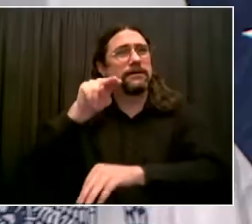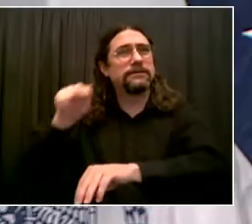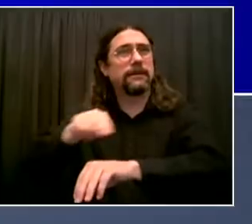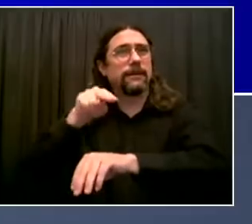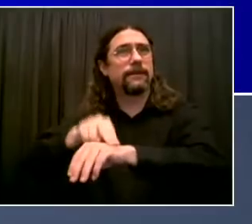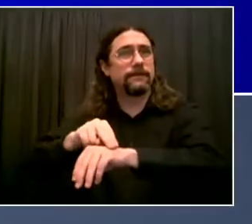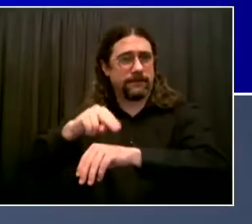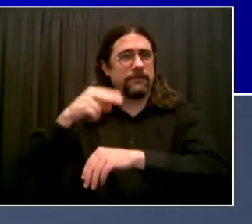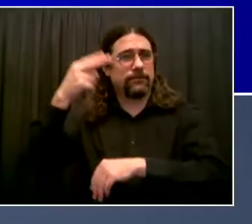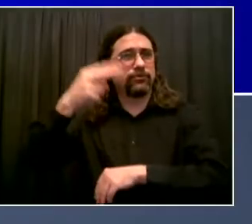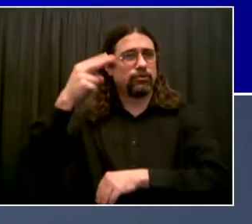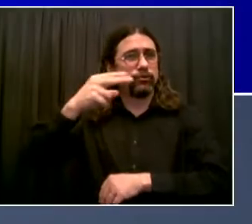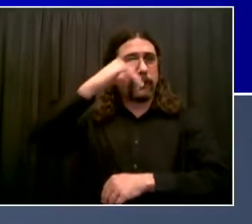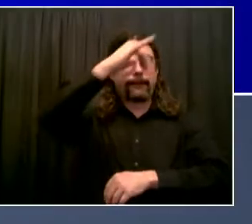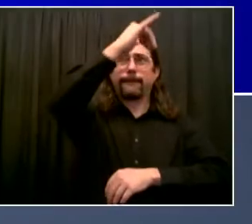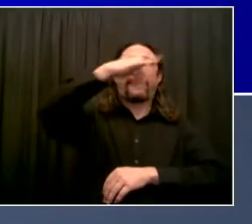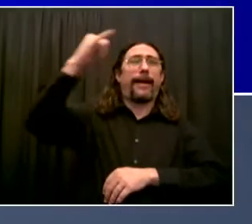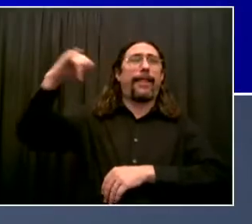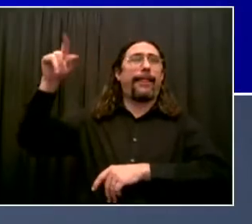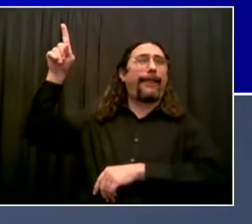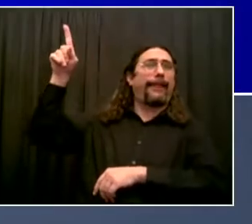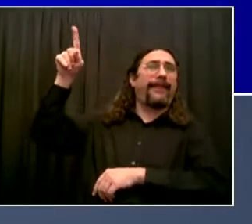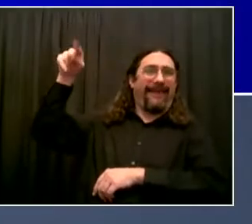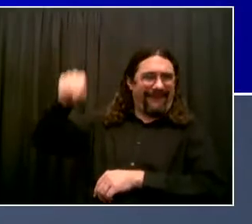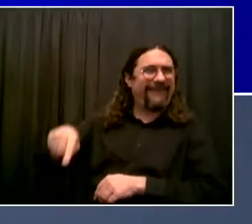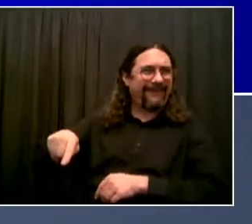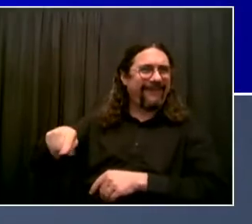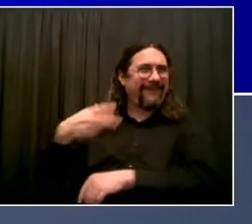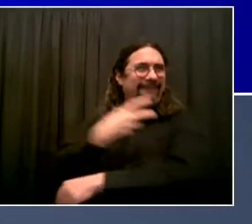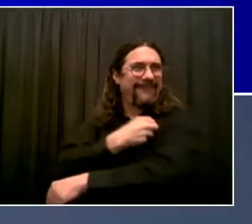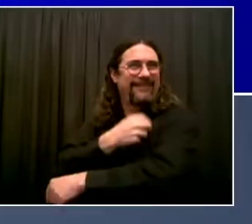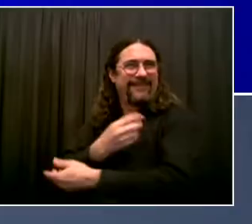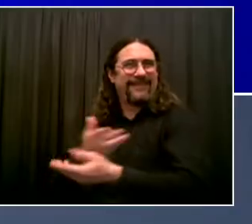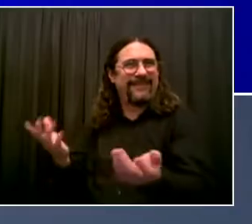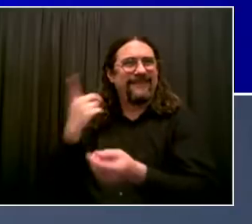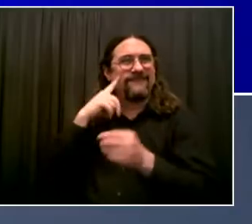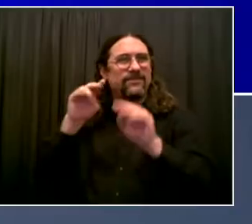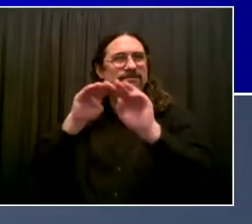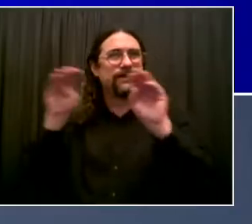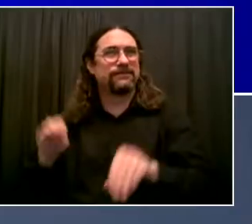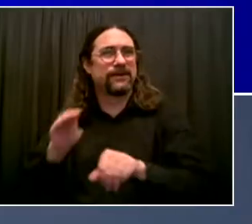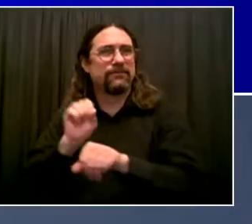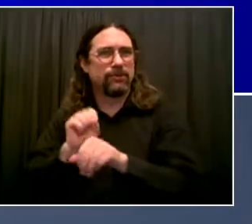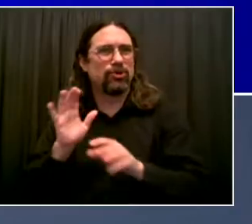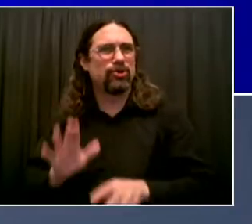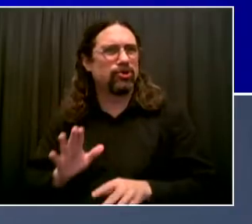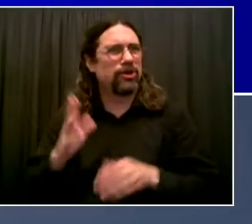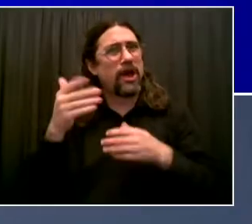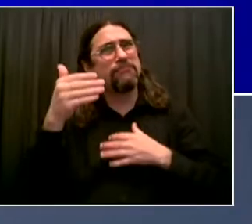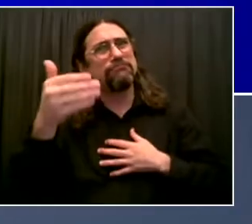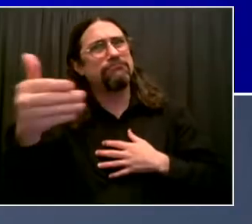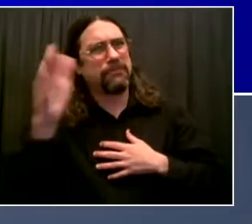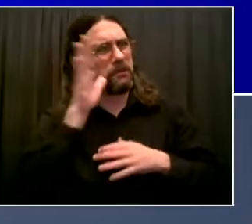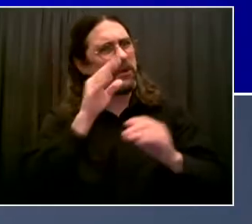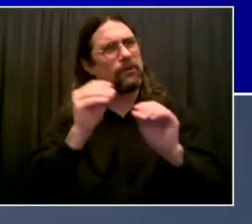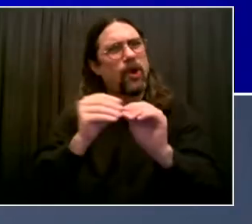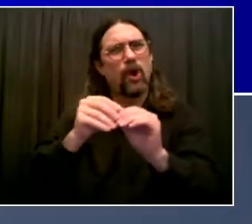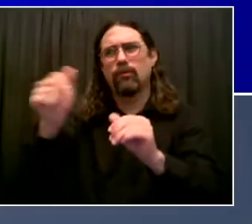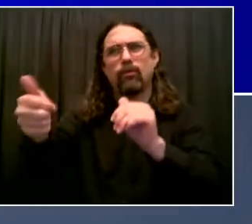A GREAT ONE AND DIADTIONAL SITES ARE GOING LIVE THIS WEEK